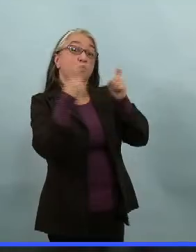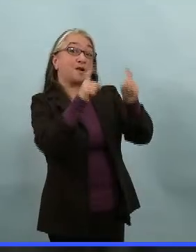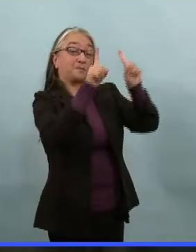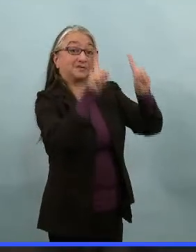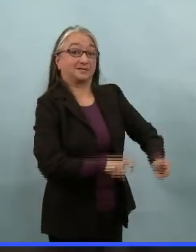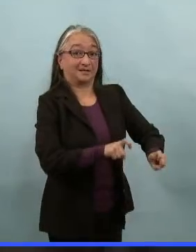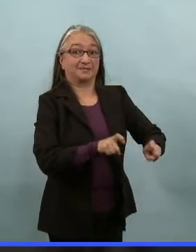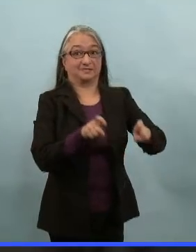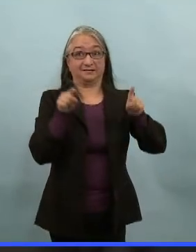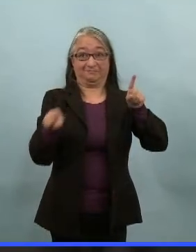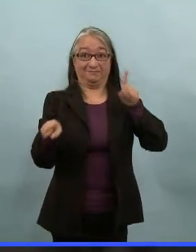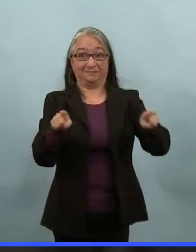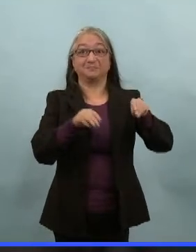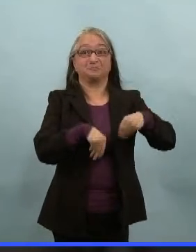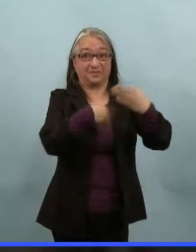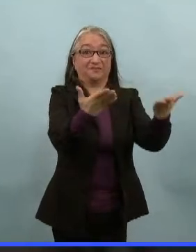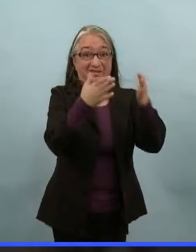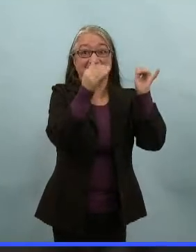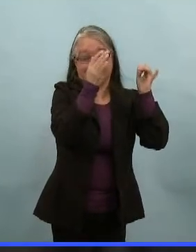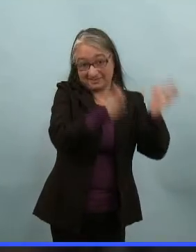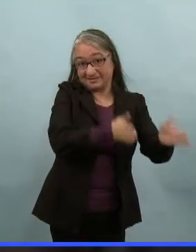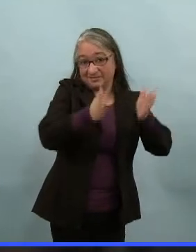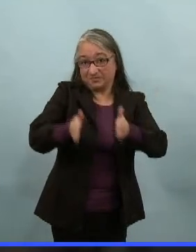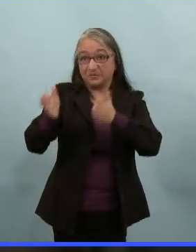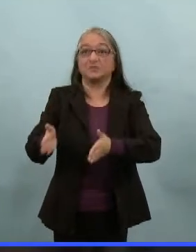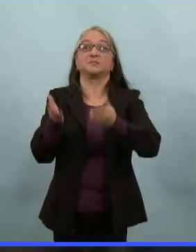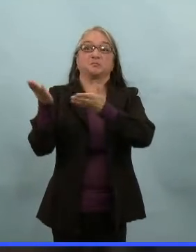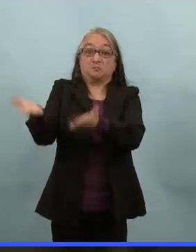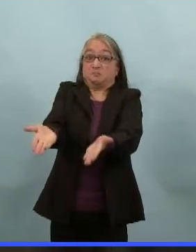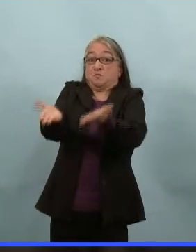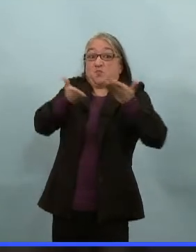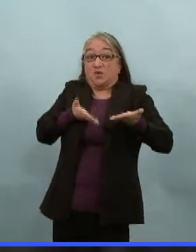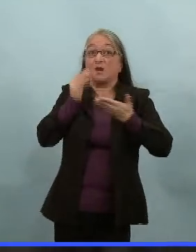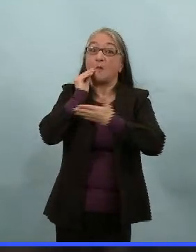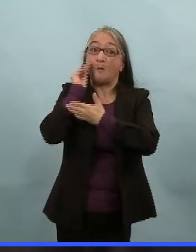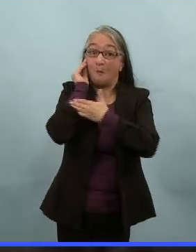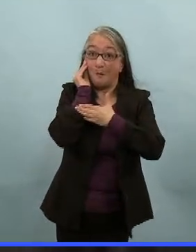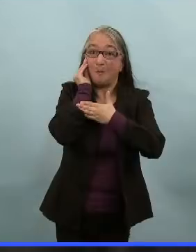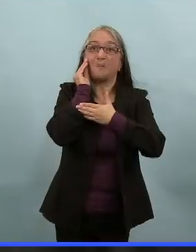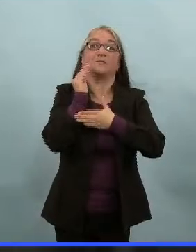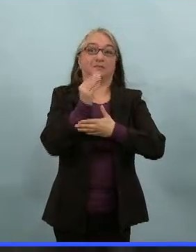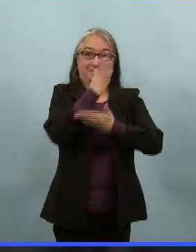home and do that test and some individuals do come back for a pcr so we would capture those on those